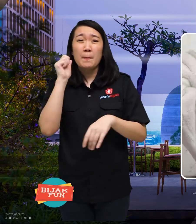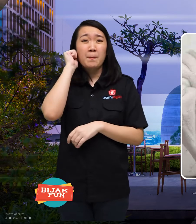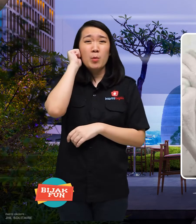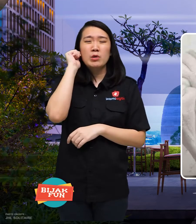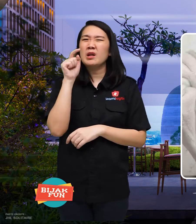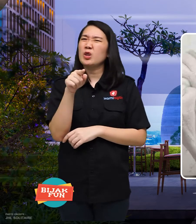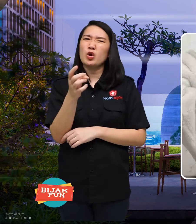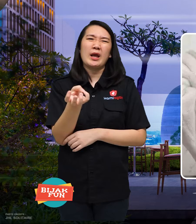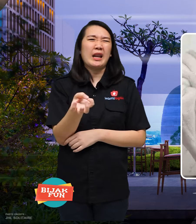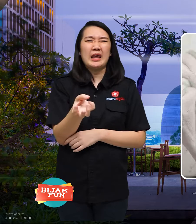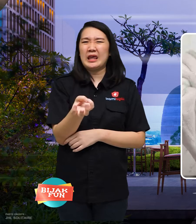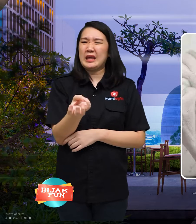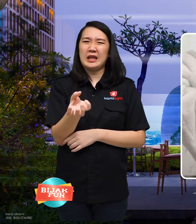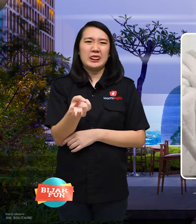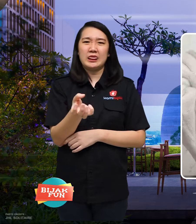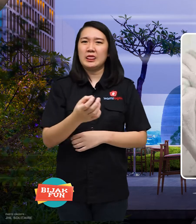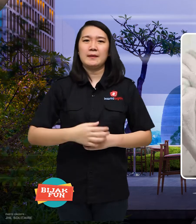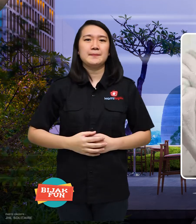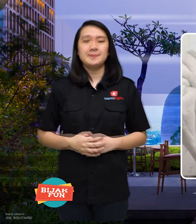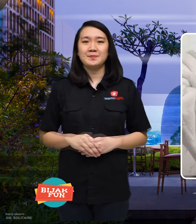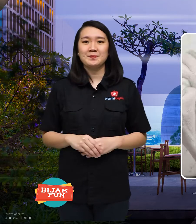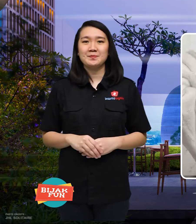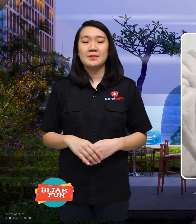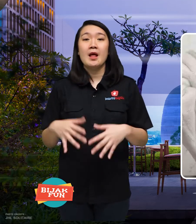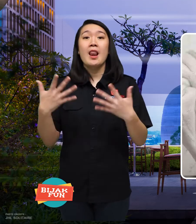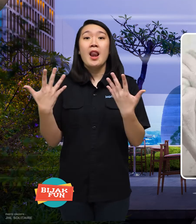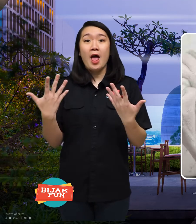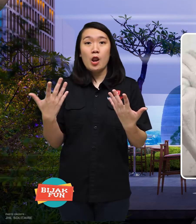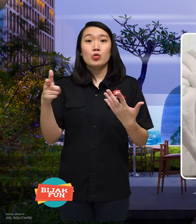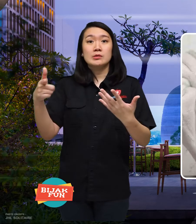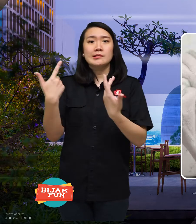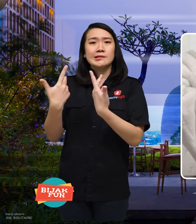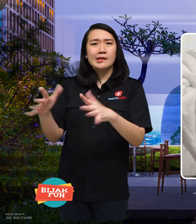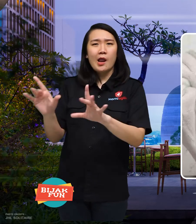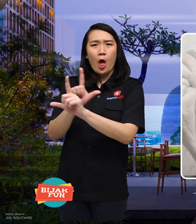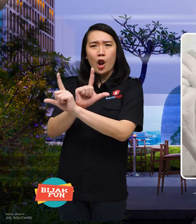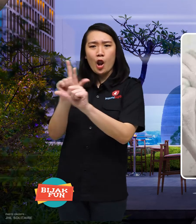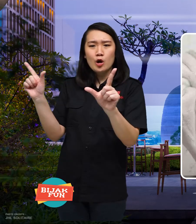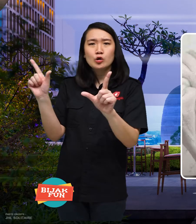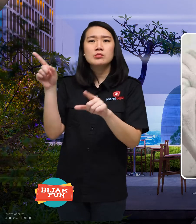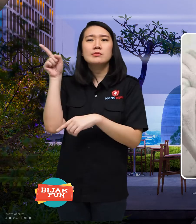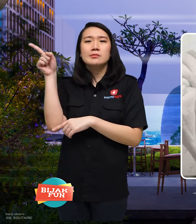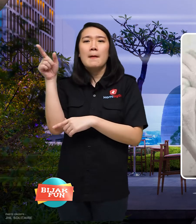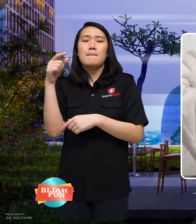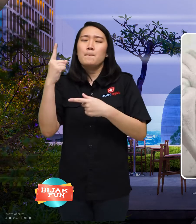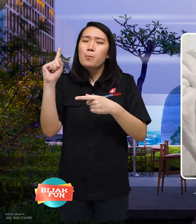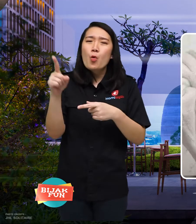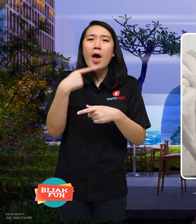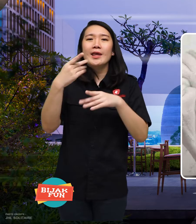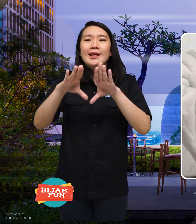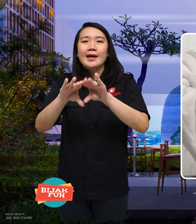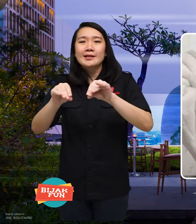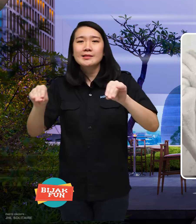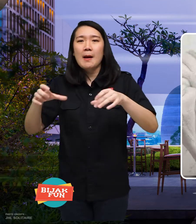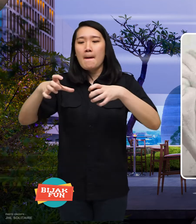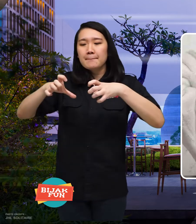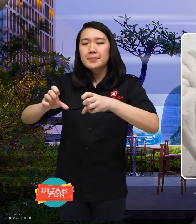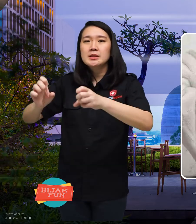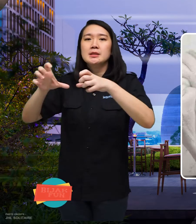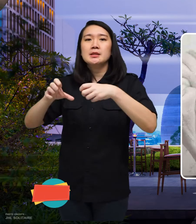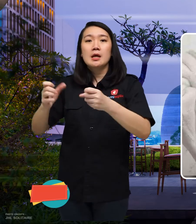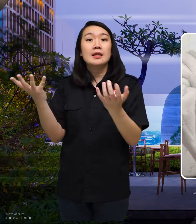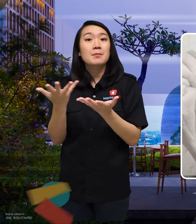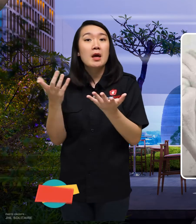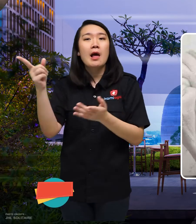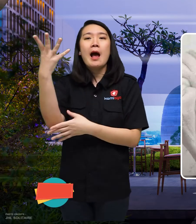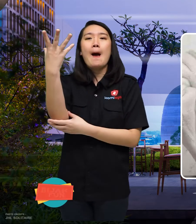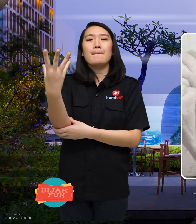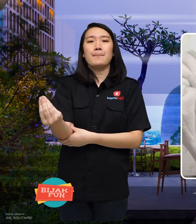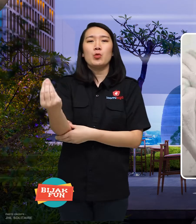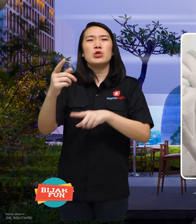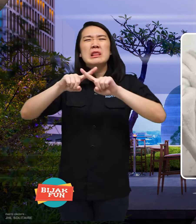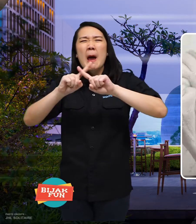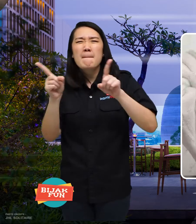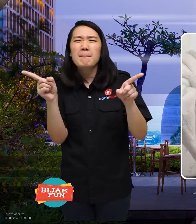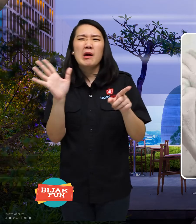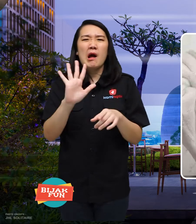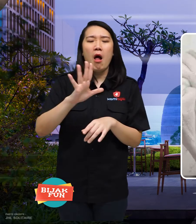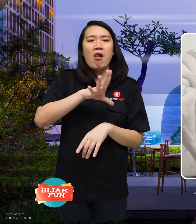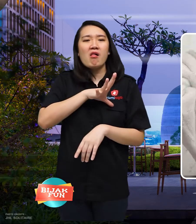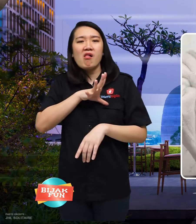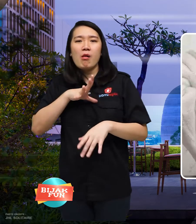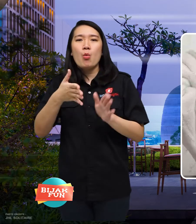Then, after graduating she started working massage parlour in the village, but she soon left because she was often harrased.